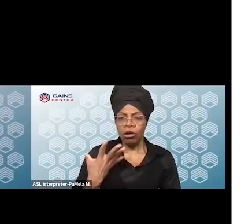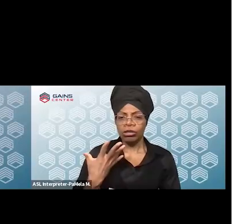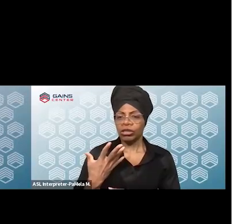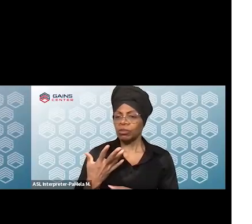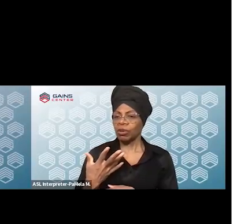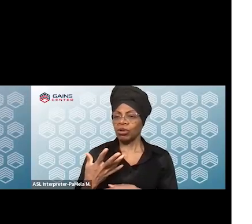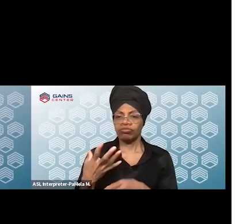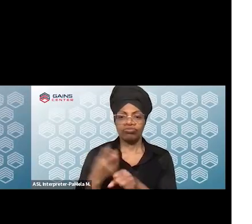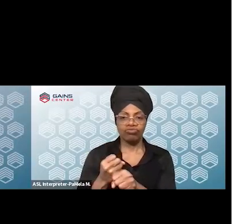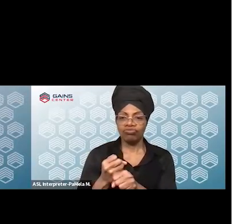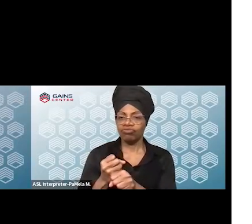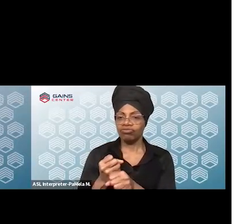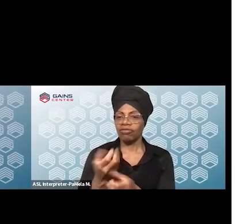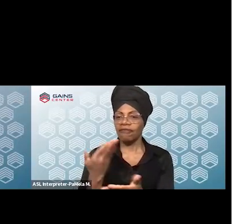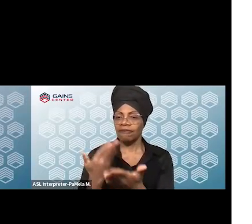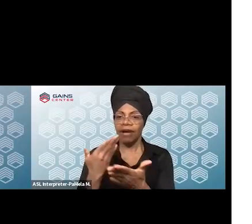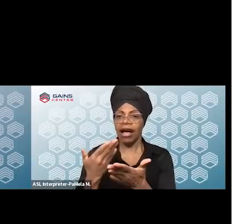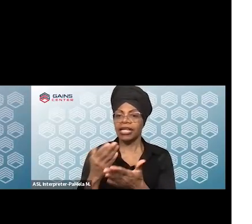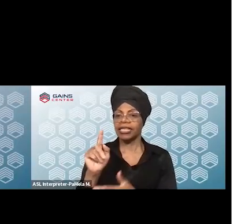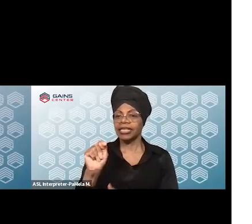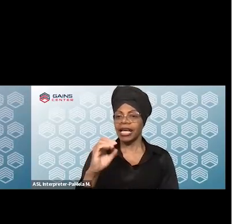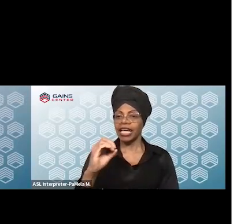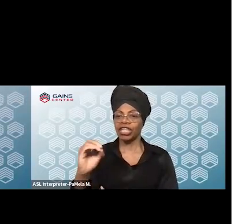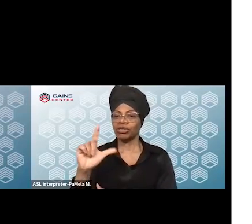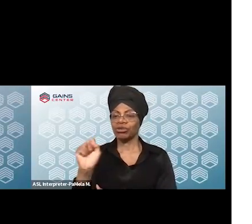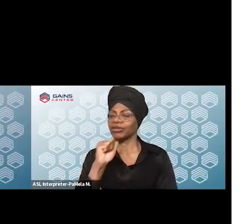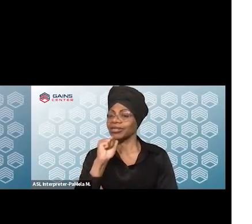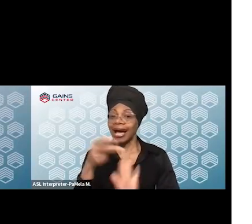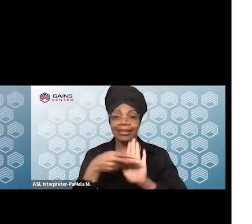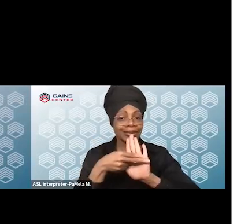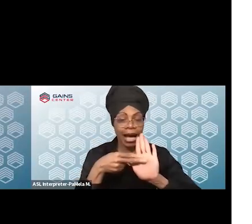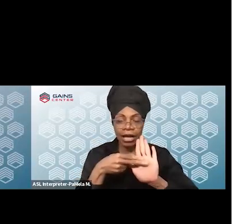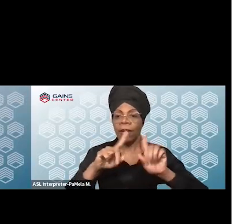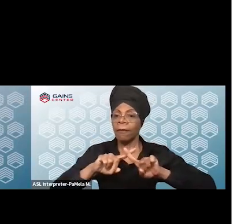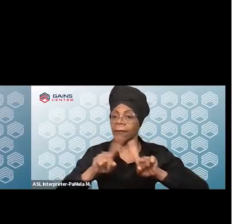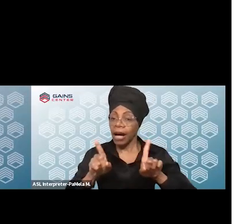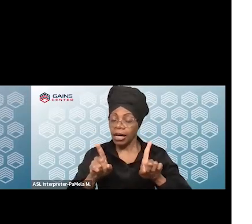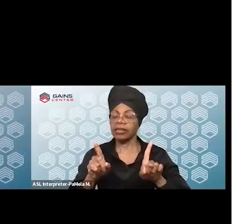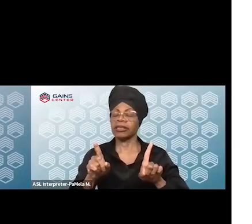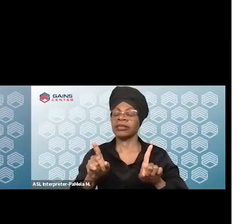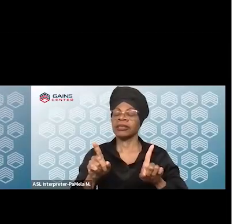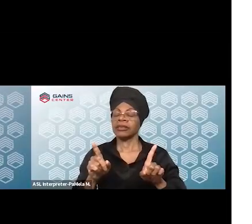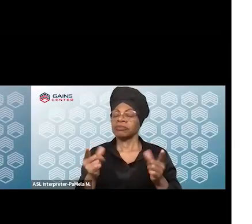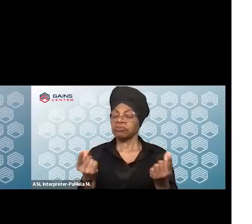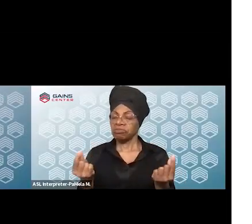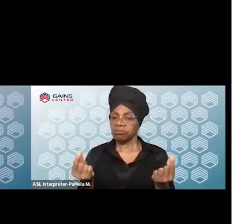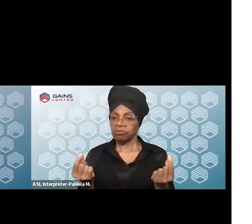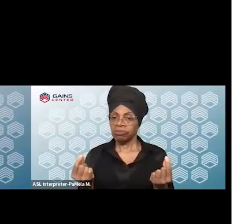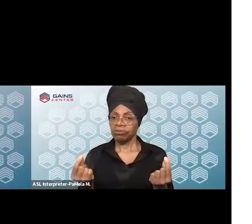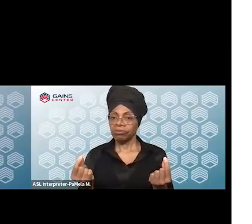that can, not diagnose, but would screen for the prevalence of trauma.